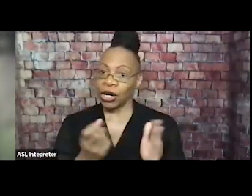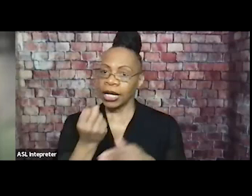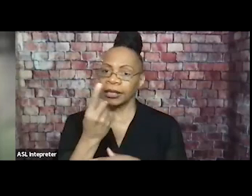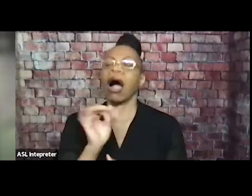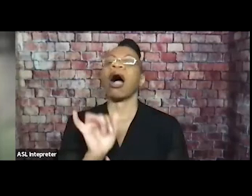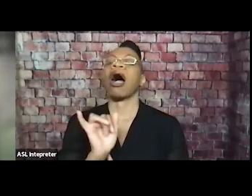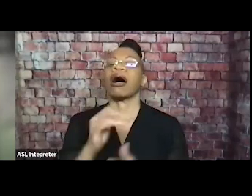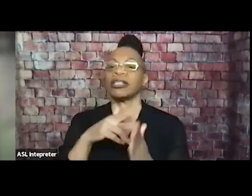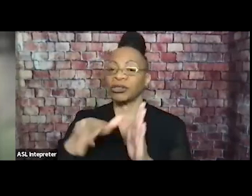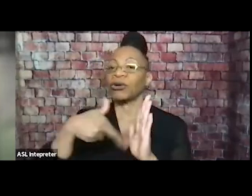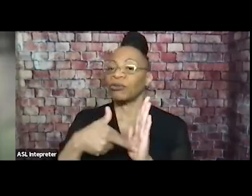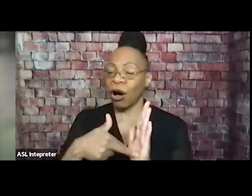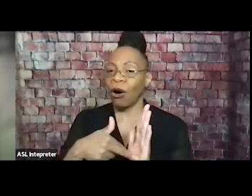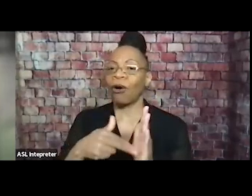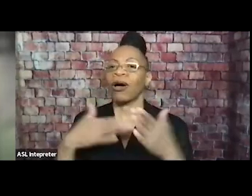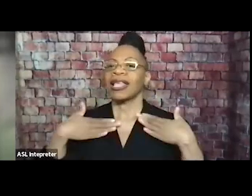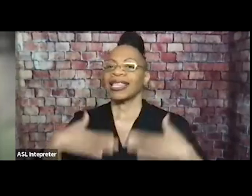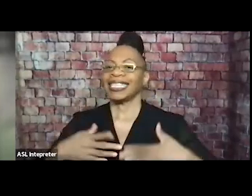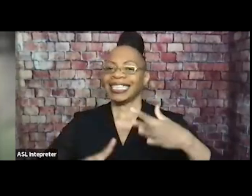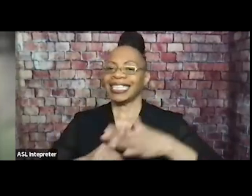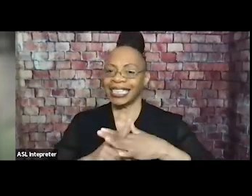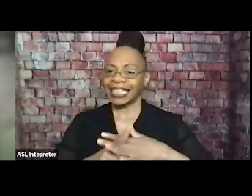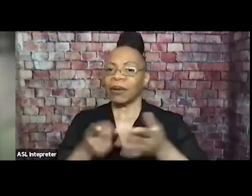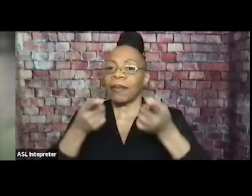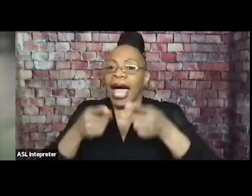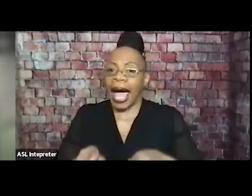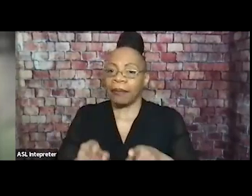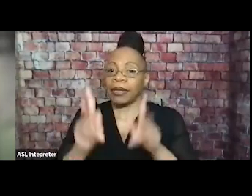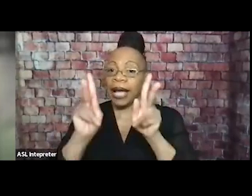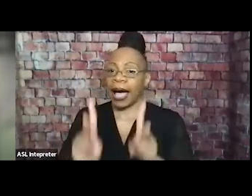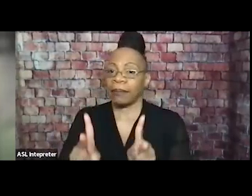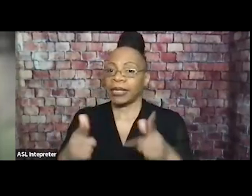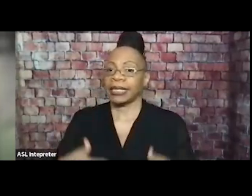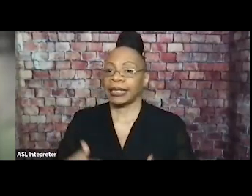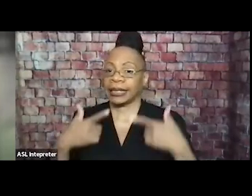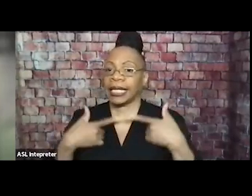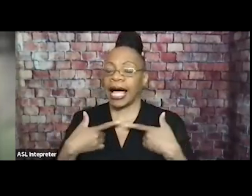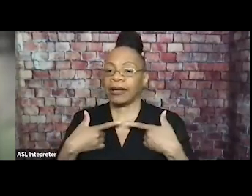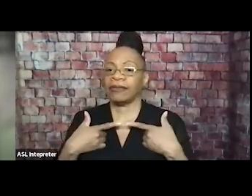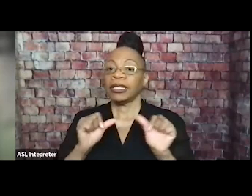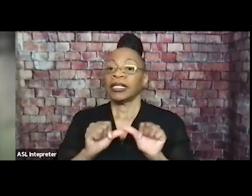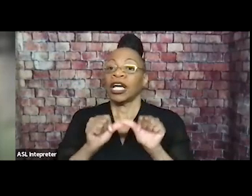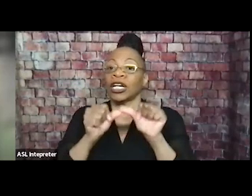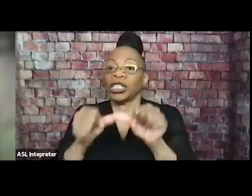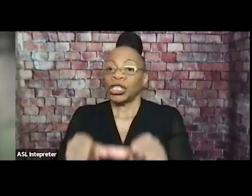played in that applicant's life. And then go on to provide more information